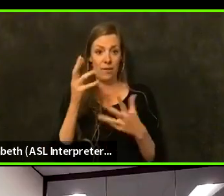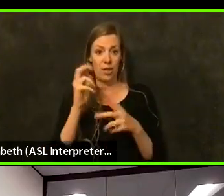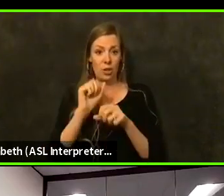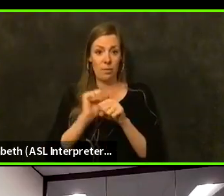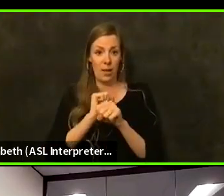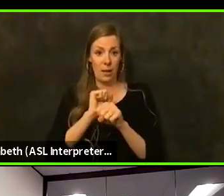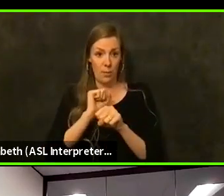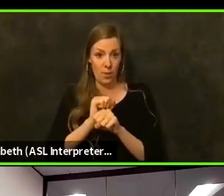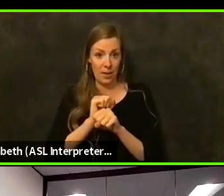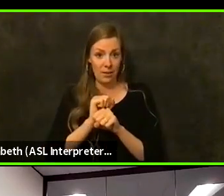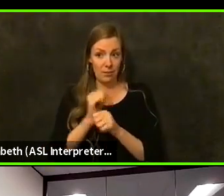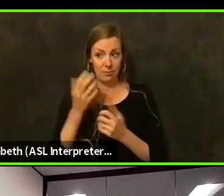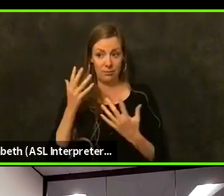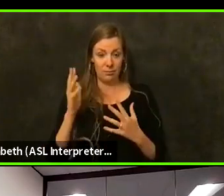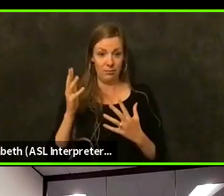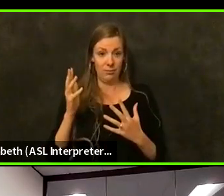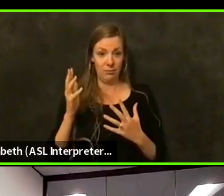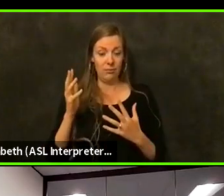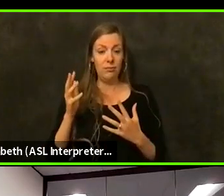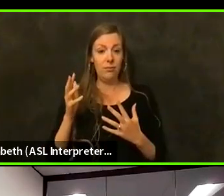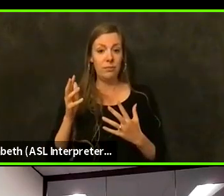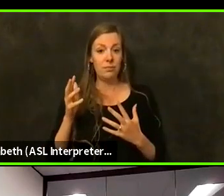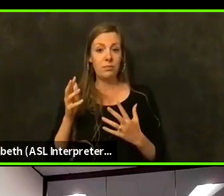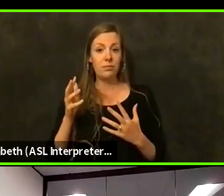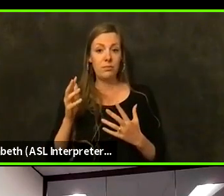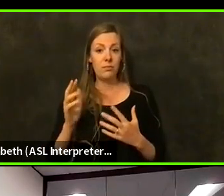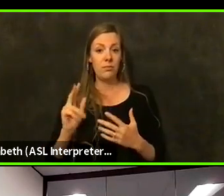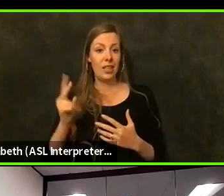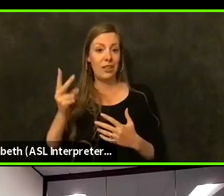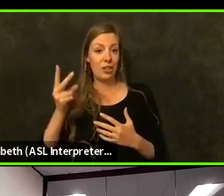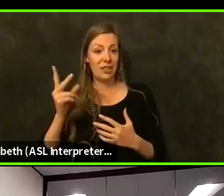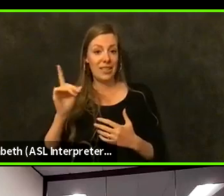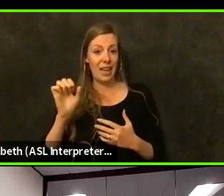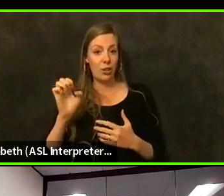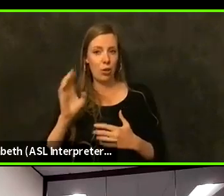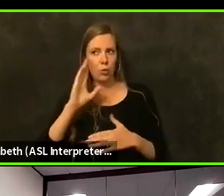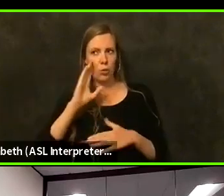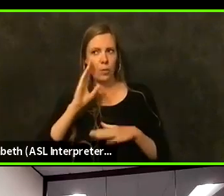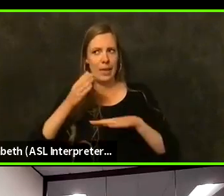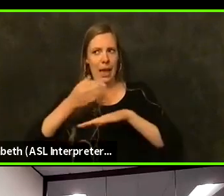already and they're have their second dose is going to come after March 7th when we